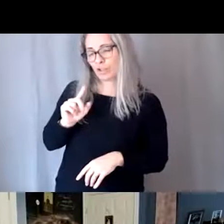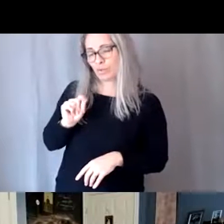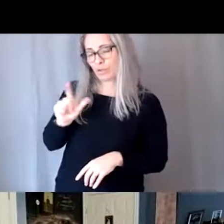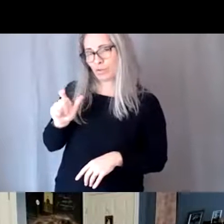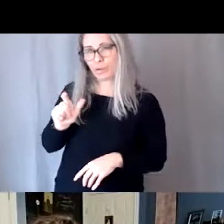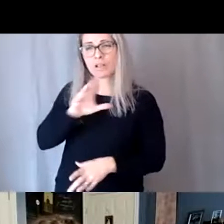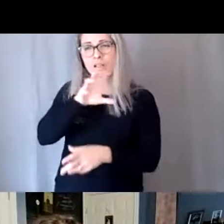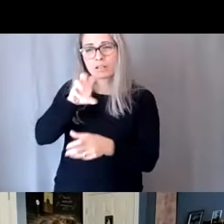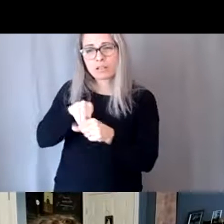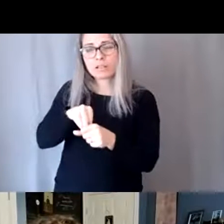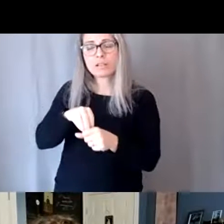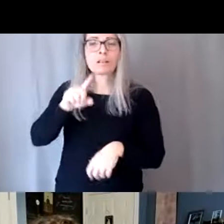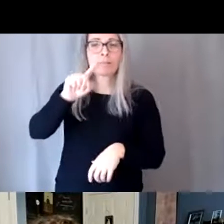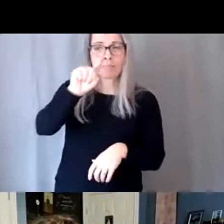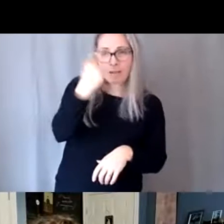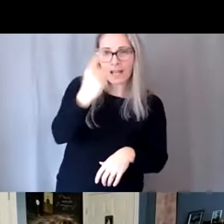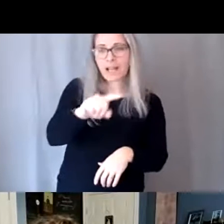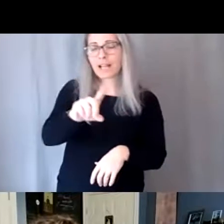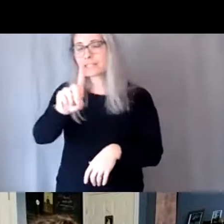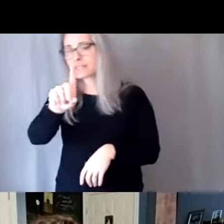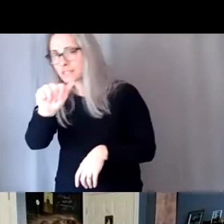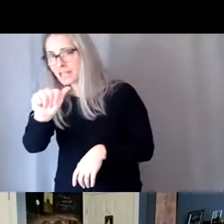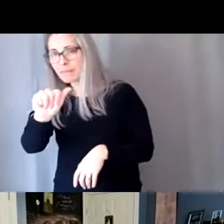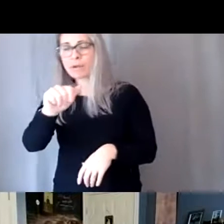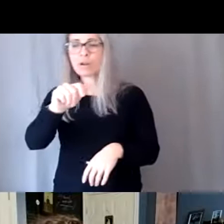disabled and other negatively racialized people especially